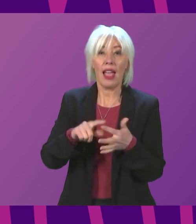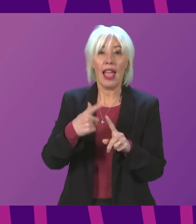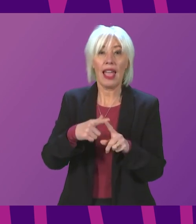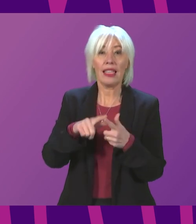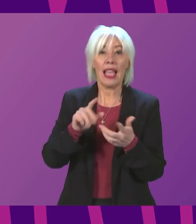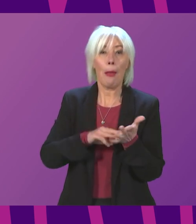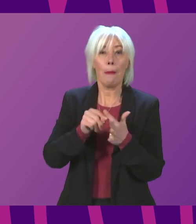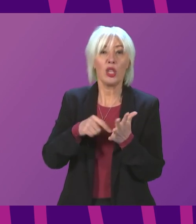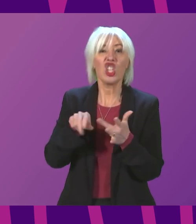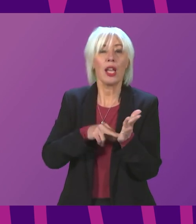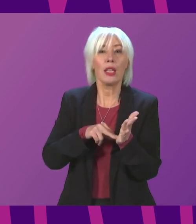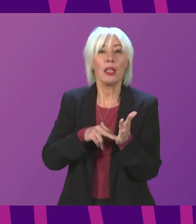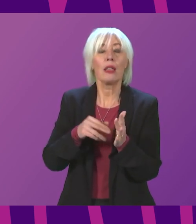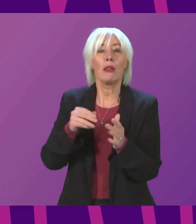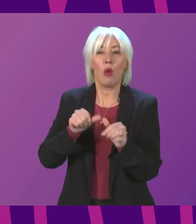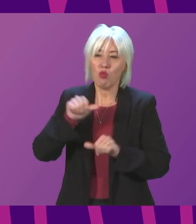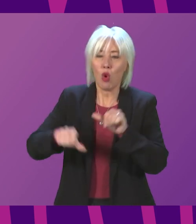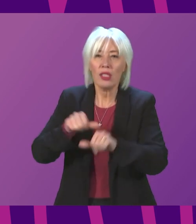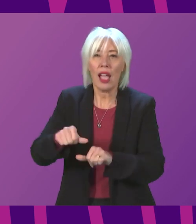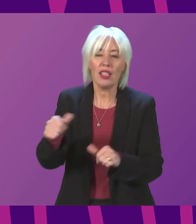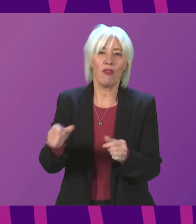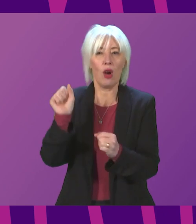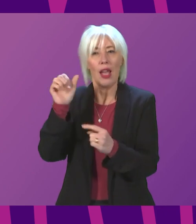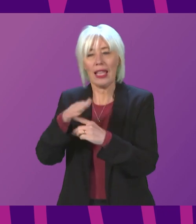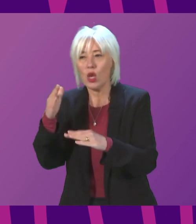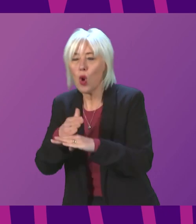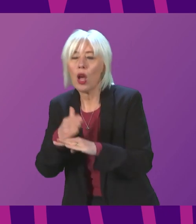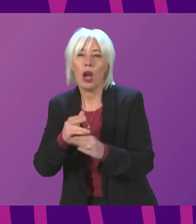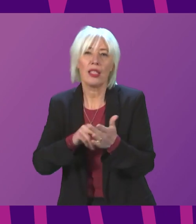available to NHS workers and key workers in other sectors.